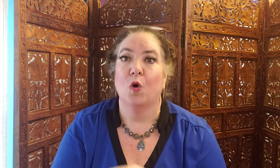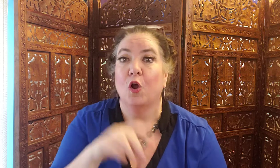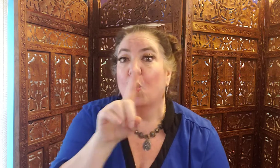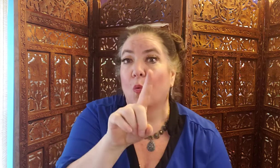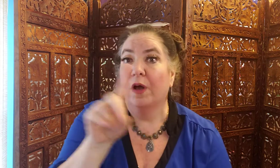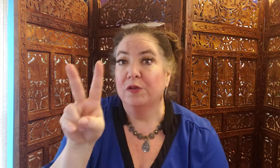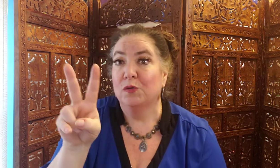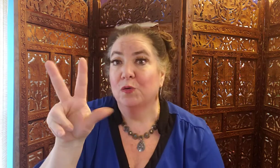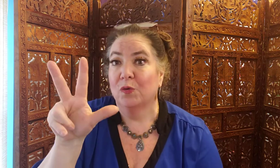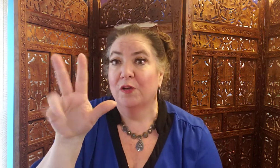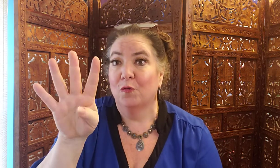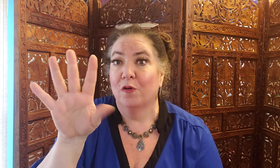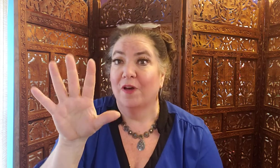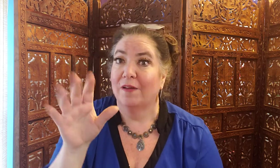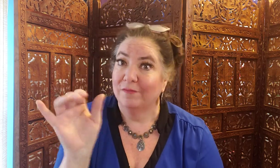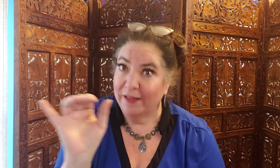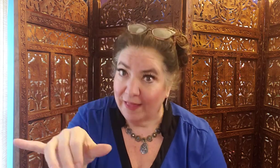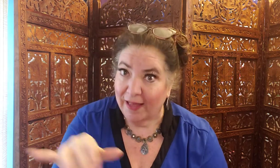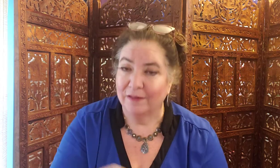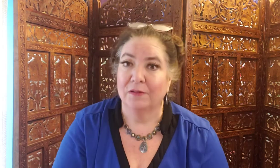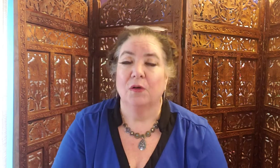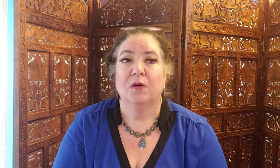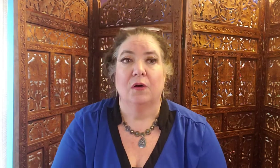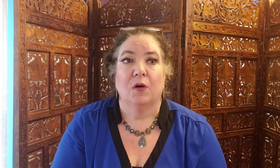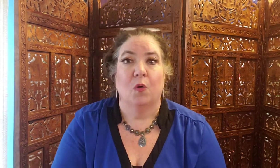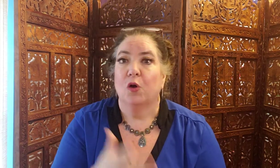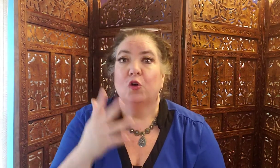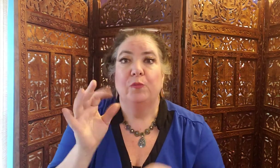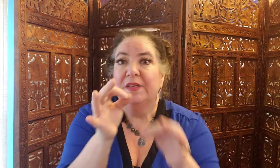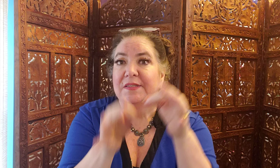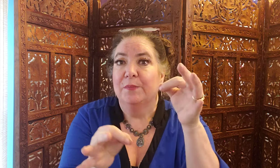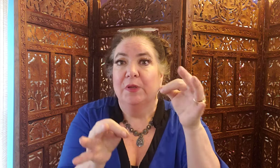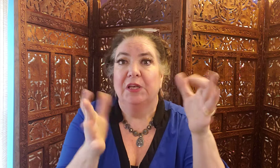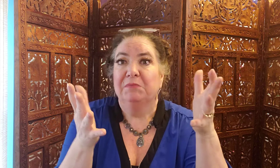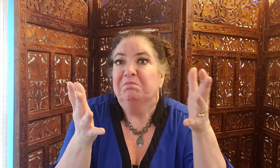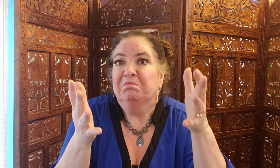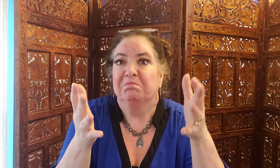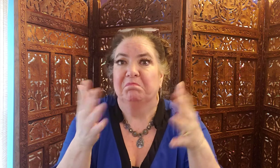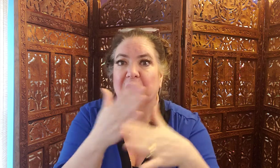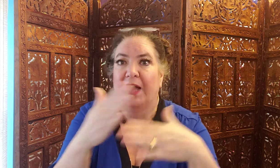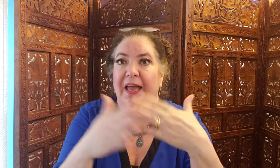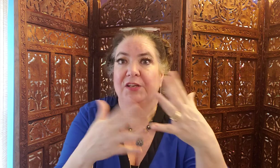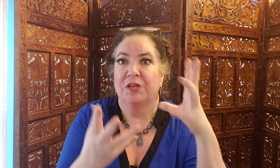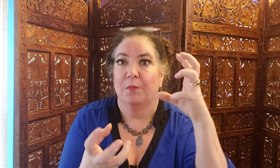or "one" "two" "three" "four" "five" like that! or it could be simply a hand shape/gesture.